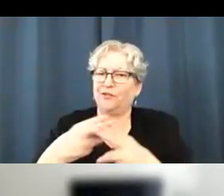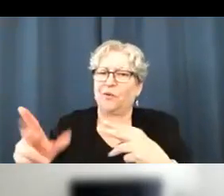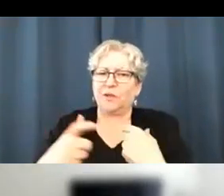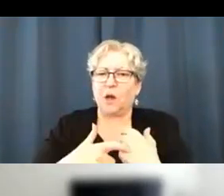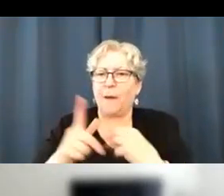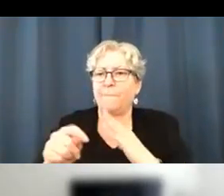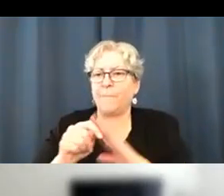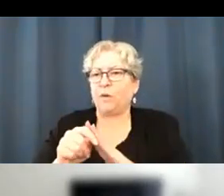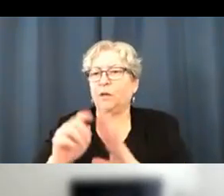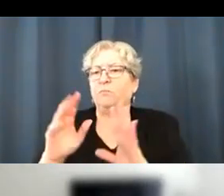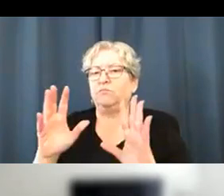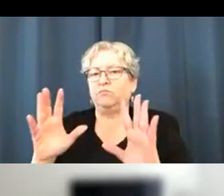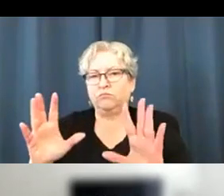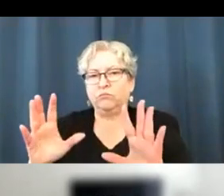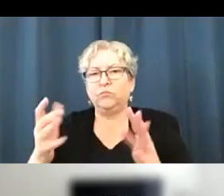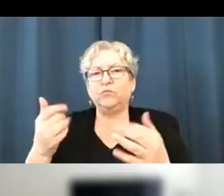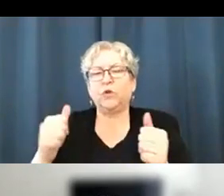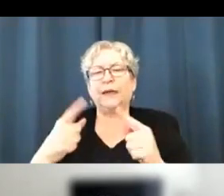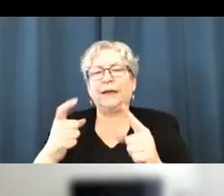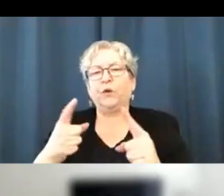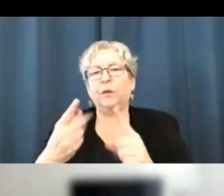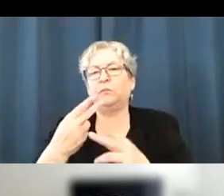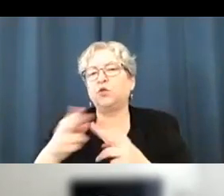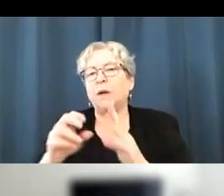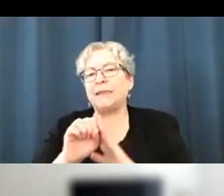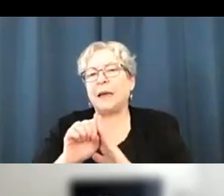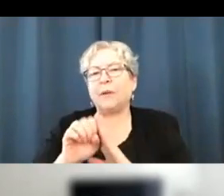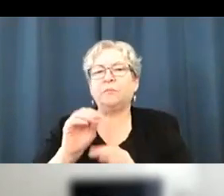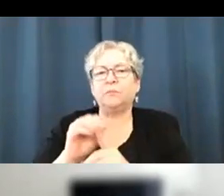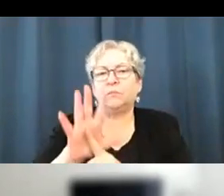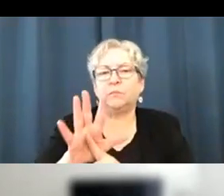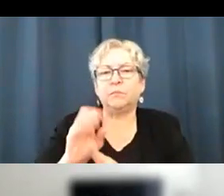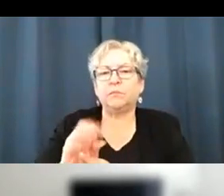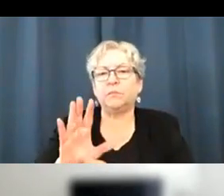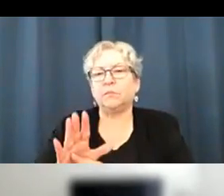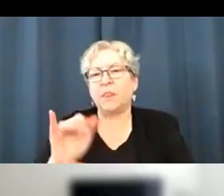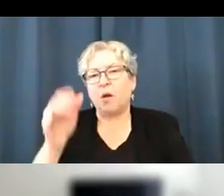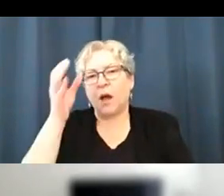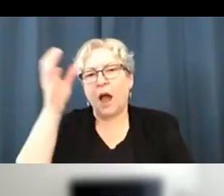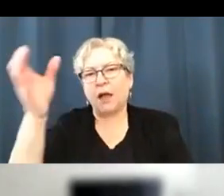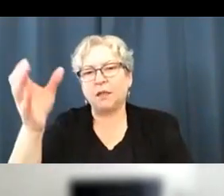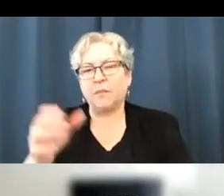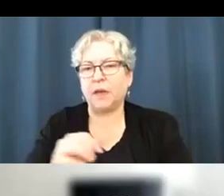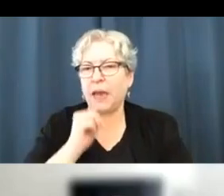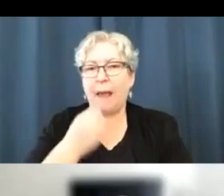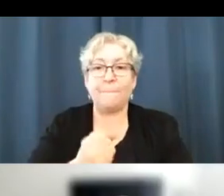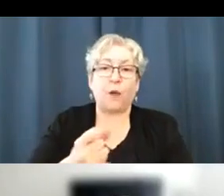So, again, we're just trying to sample and expose you to the concepts, not make you experts right now.